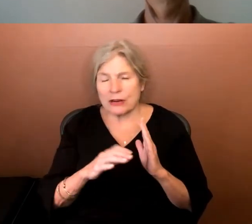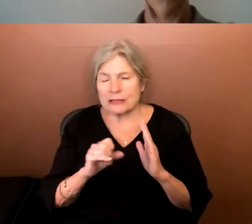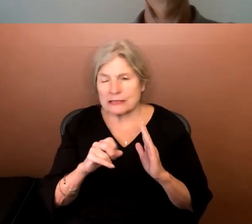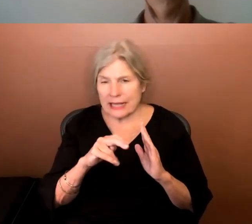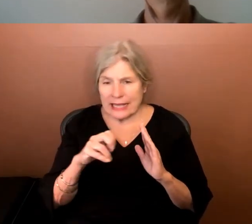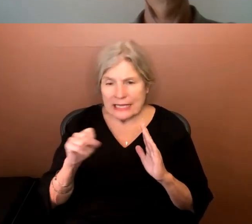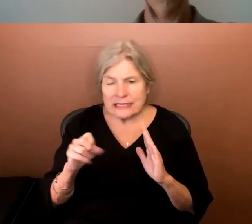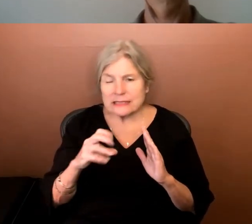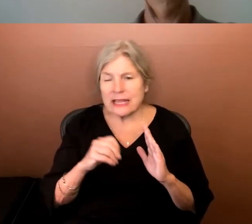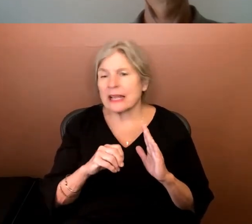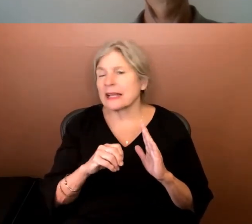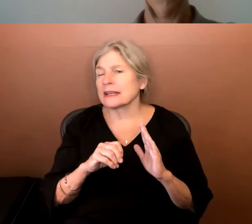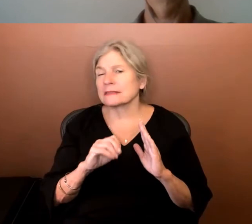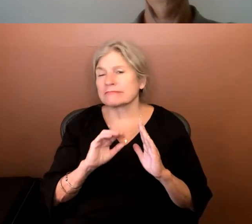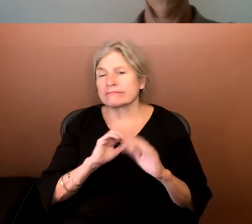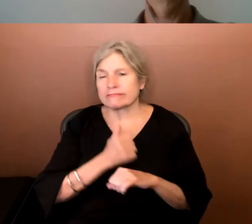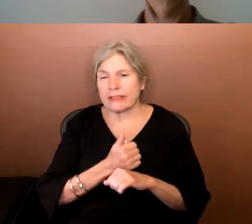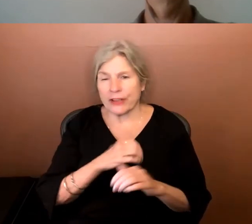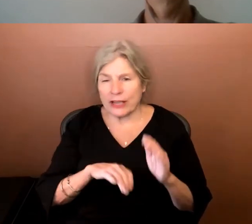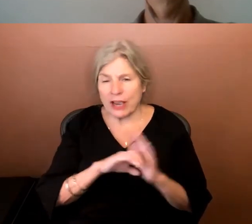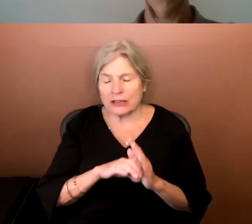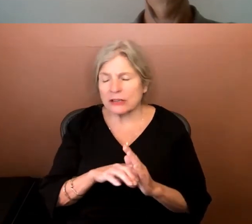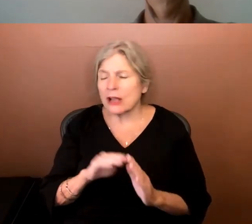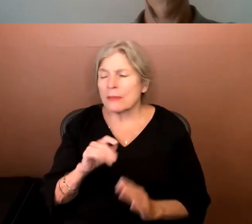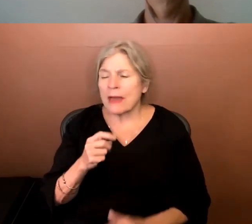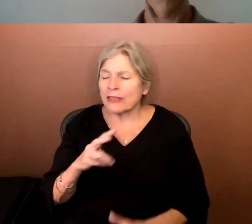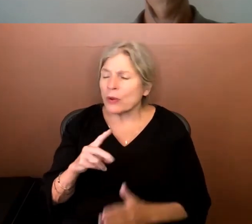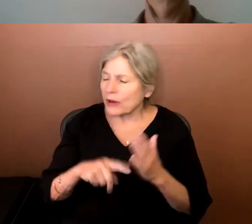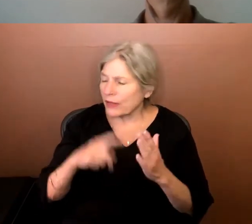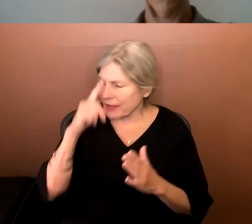Matthew, what do you think about this idea of a